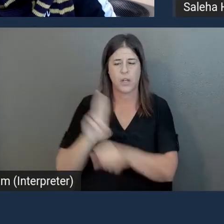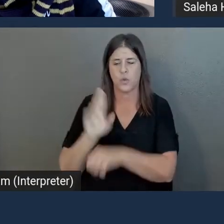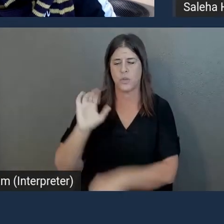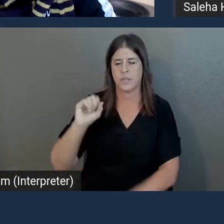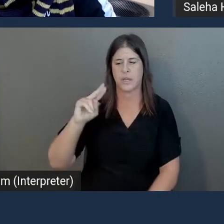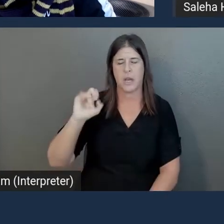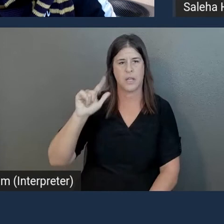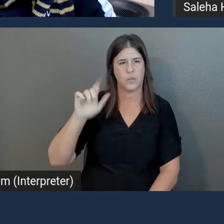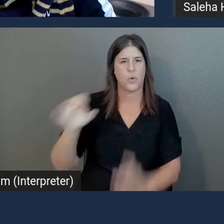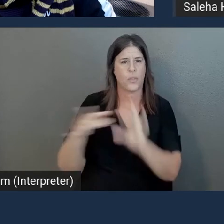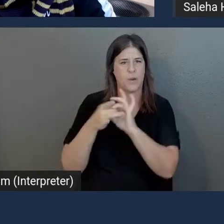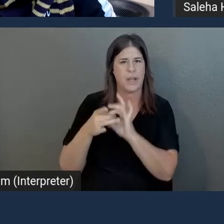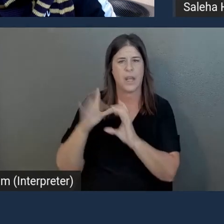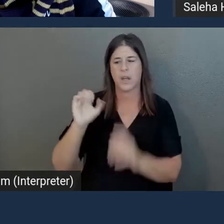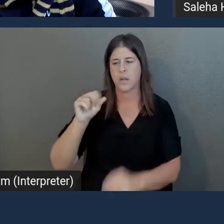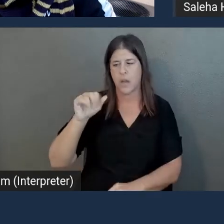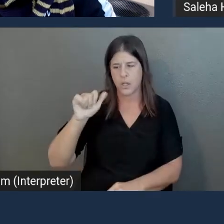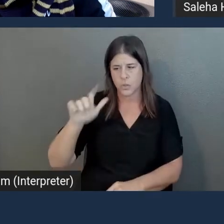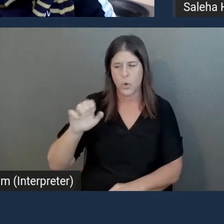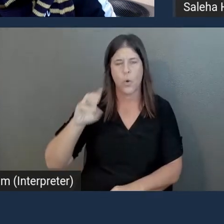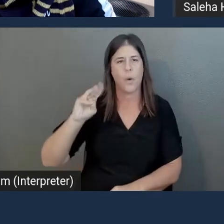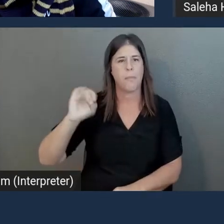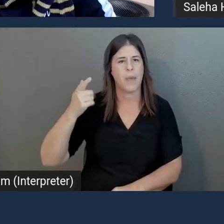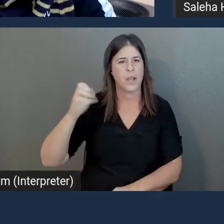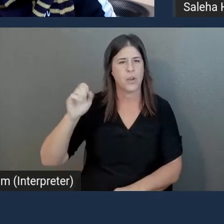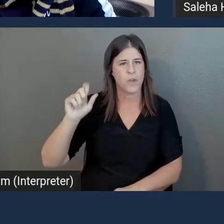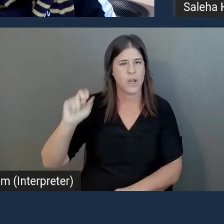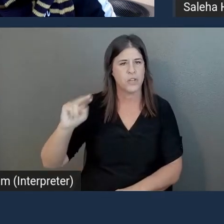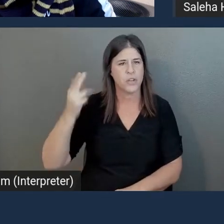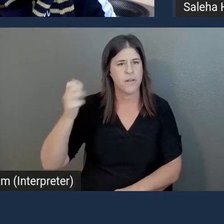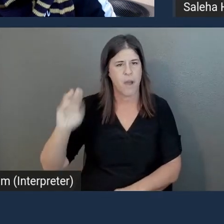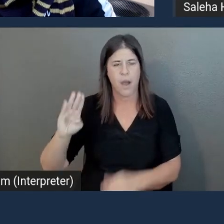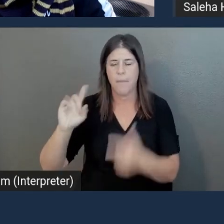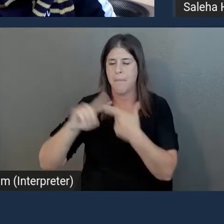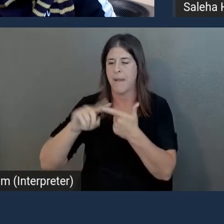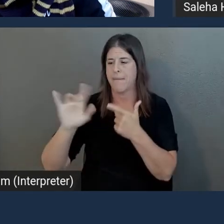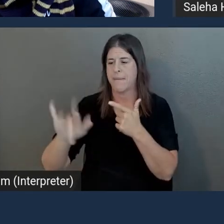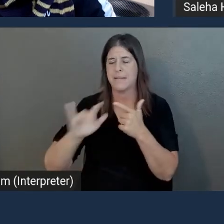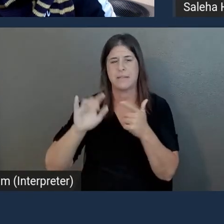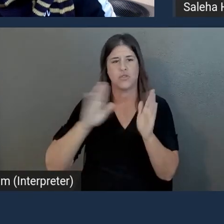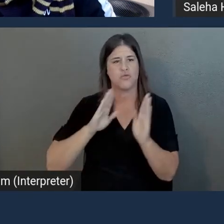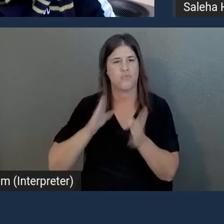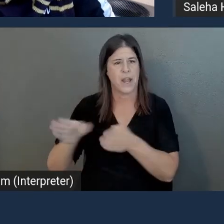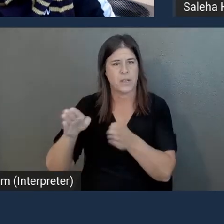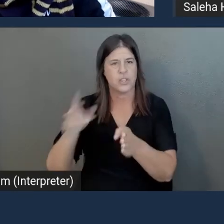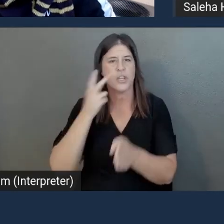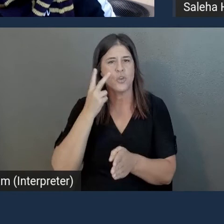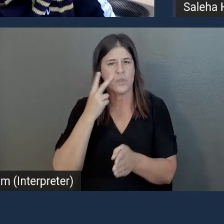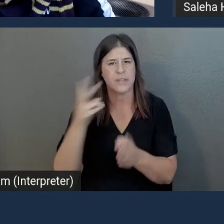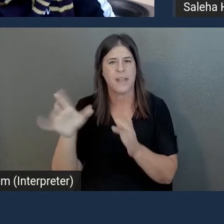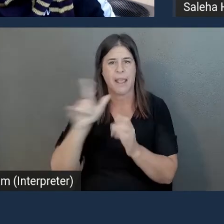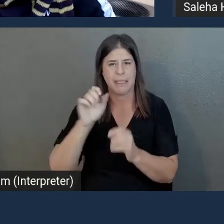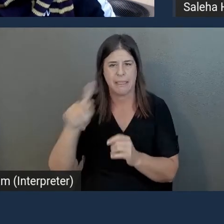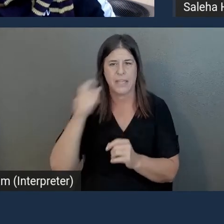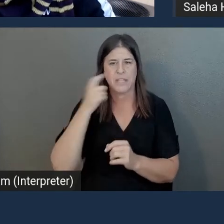if you go to the console in the Migration Hub and go to Strategy, you will find links to our user guide, even our SDK APIs. At the same time,